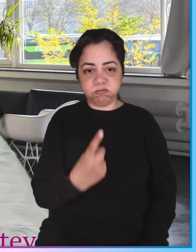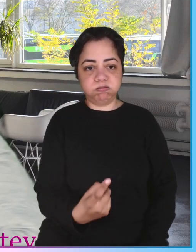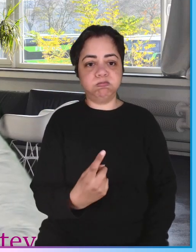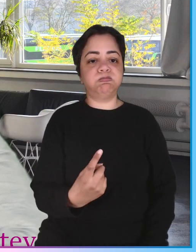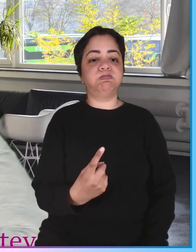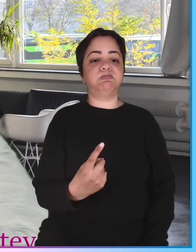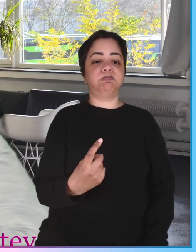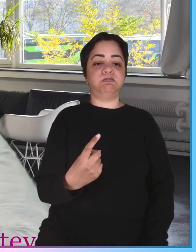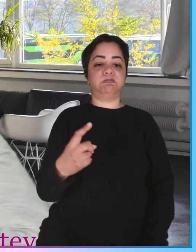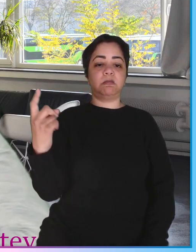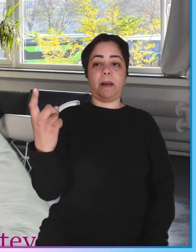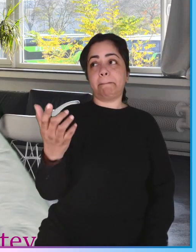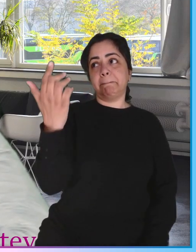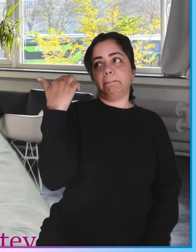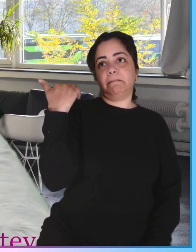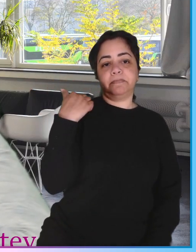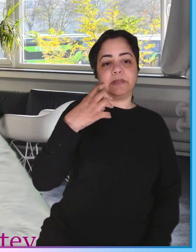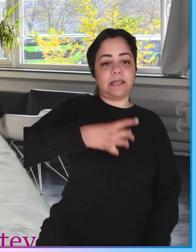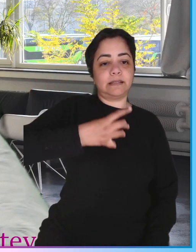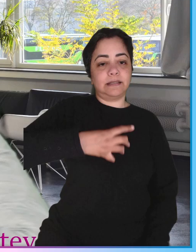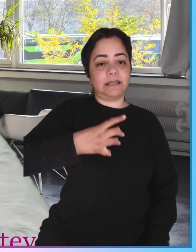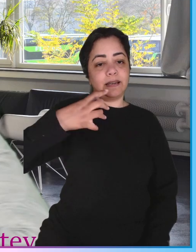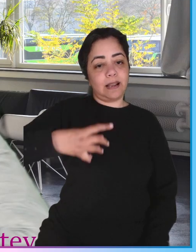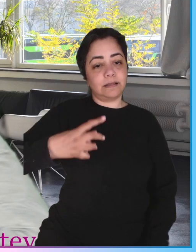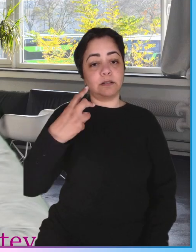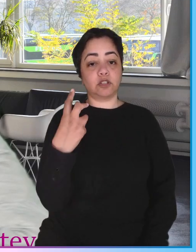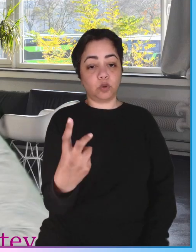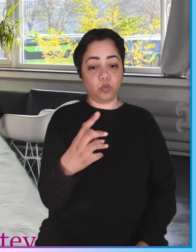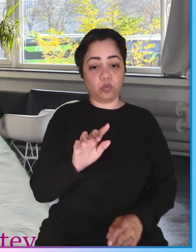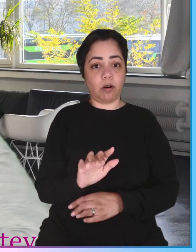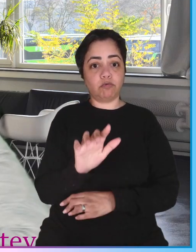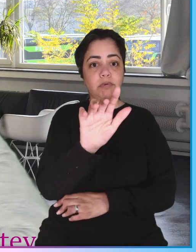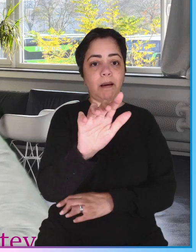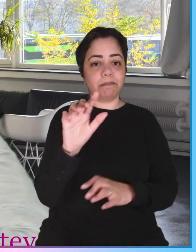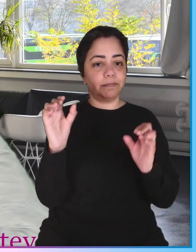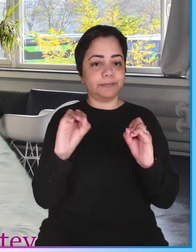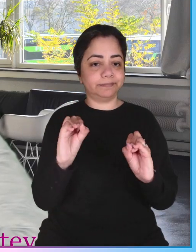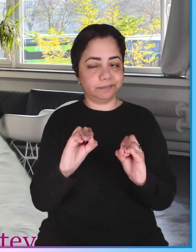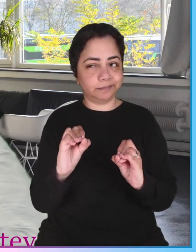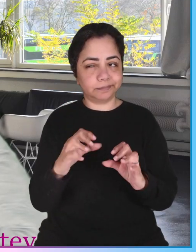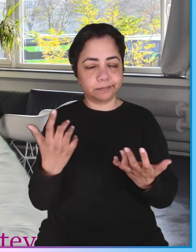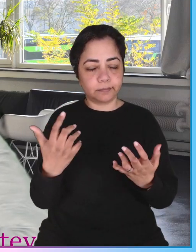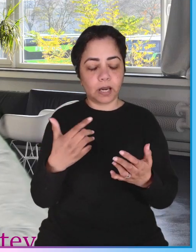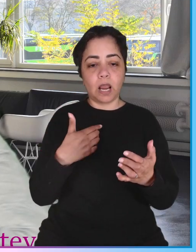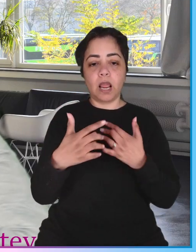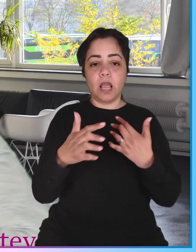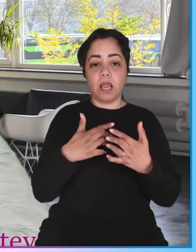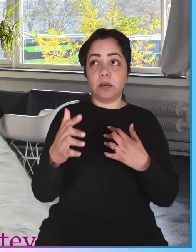Anyway, thing is I had a friend who knew that I was struggling with this